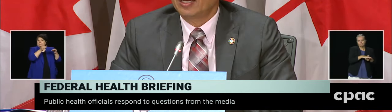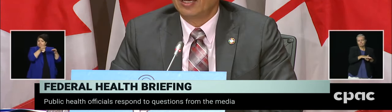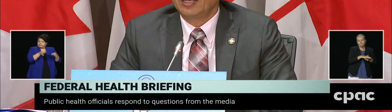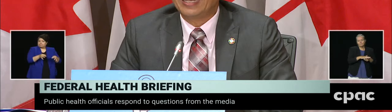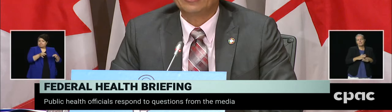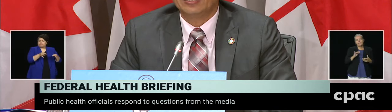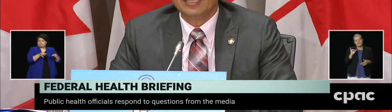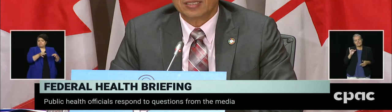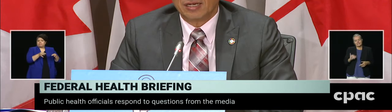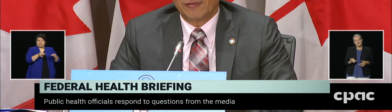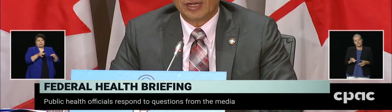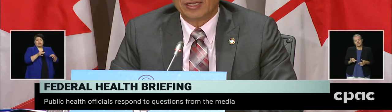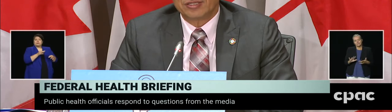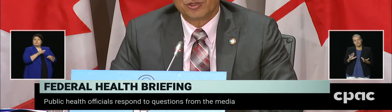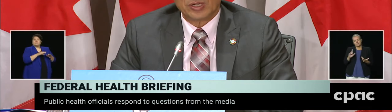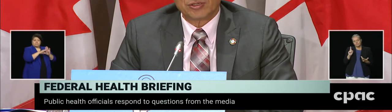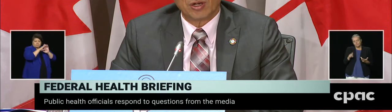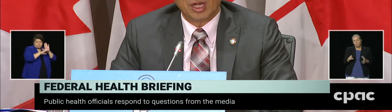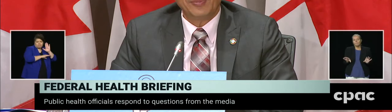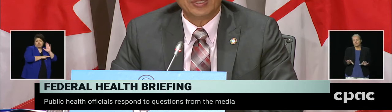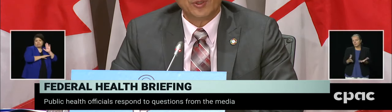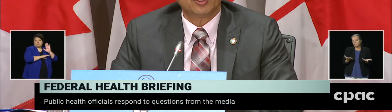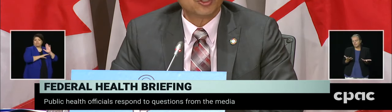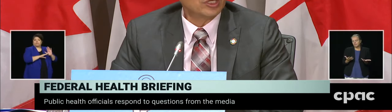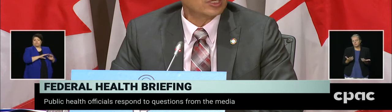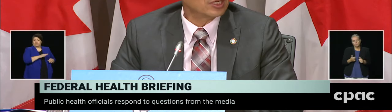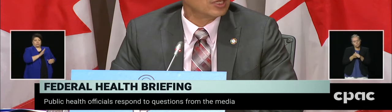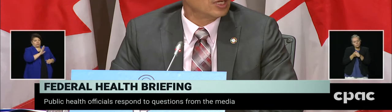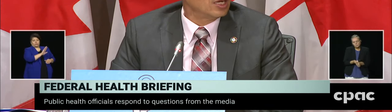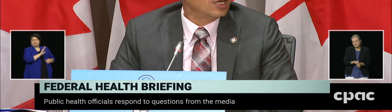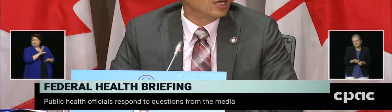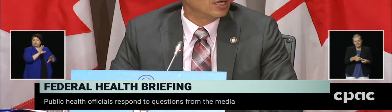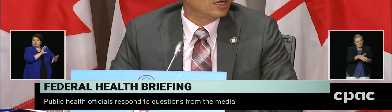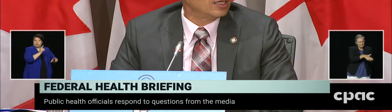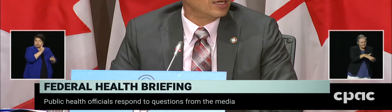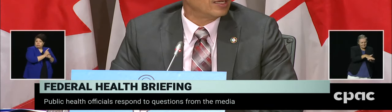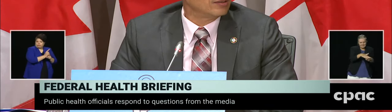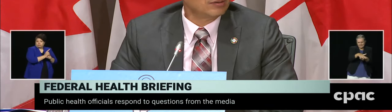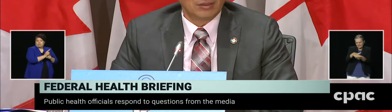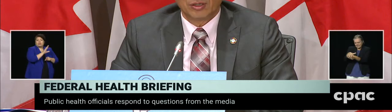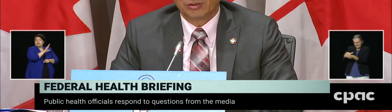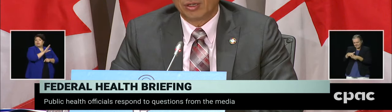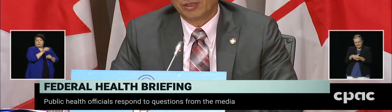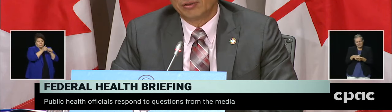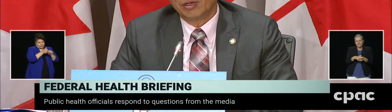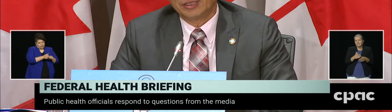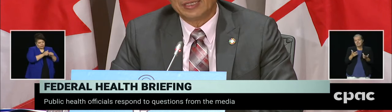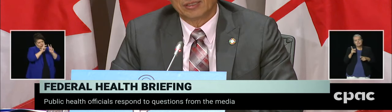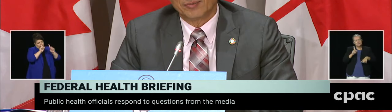MEASURES IN BC. THAT IS THE RIGHT COURSE OF